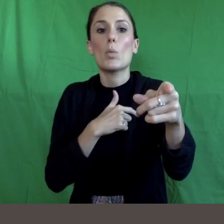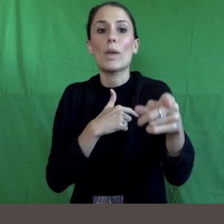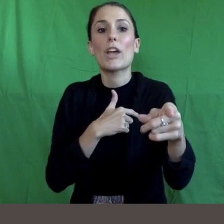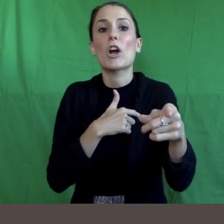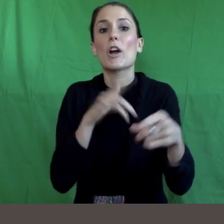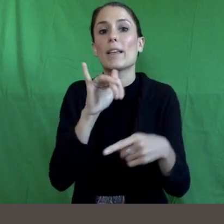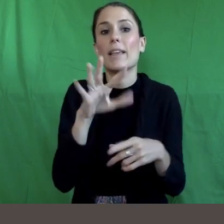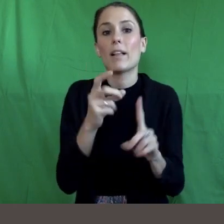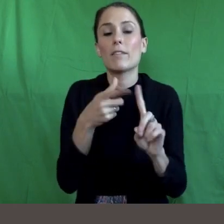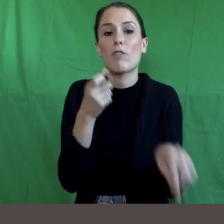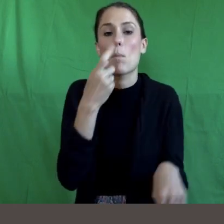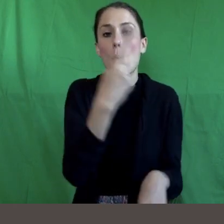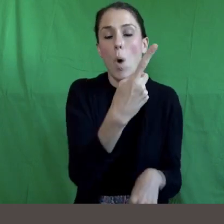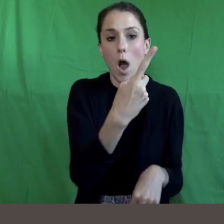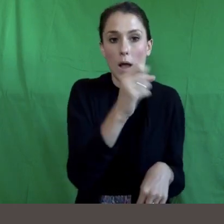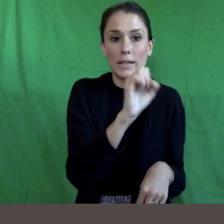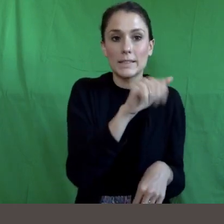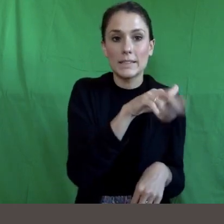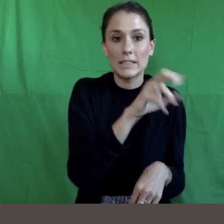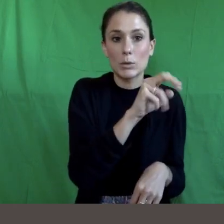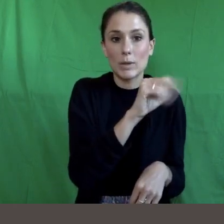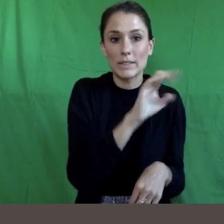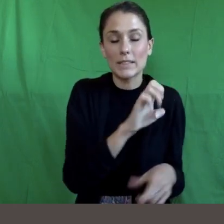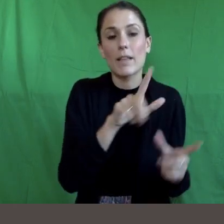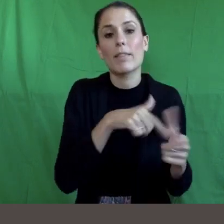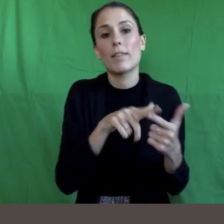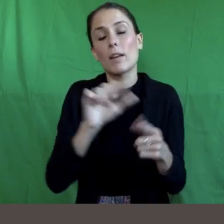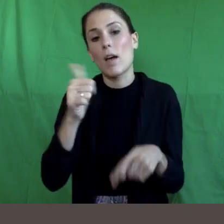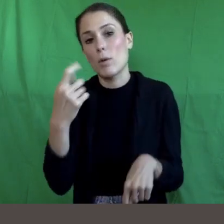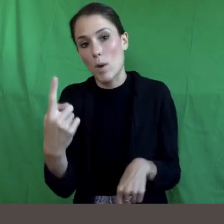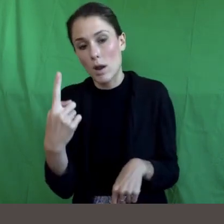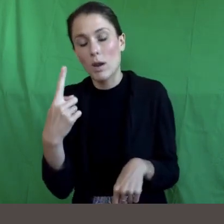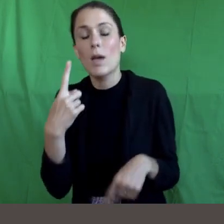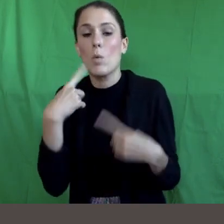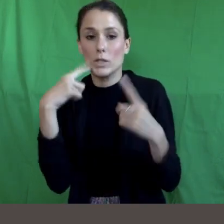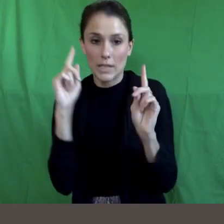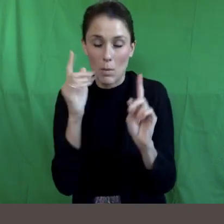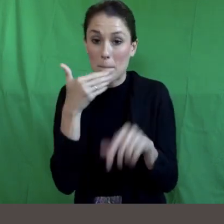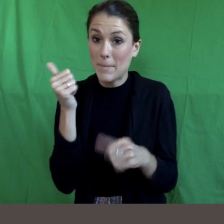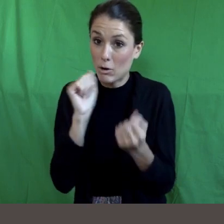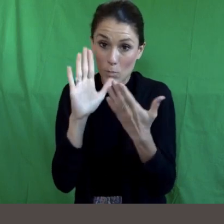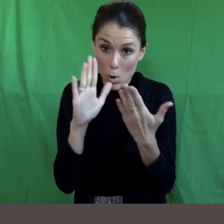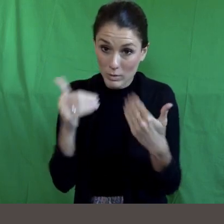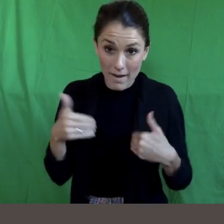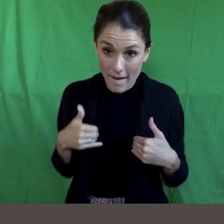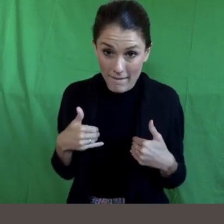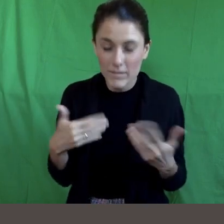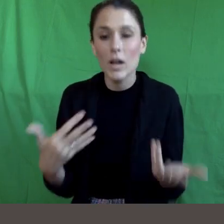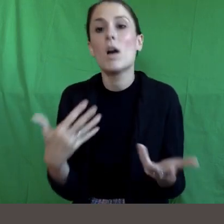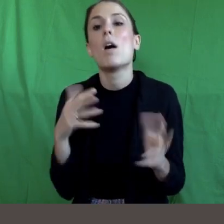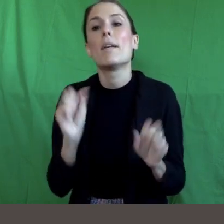We're yielding from one sequence, and then we're yielding from another sequence, and it works out. Is there a better way to do that?